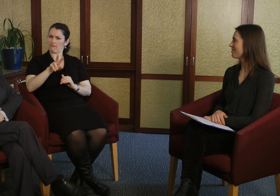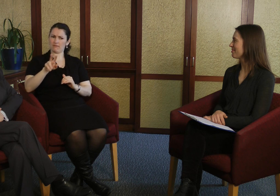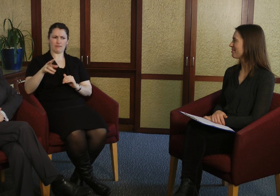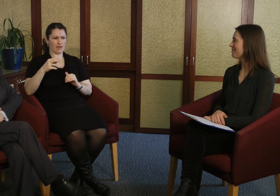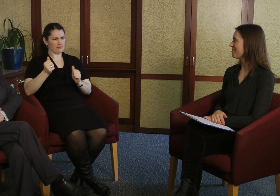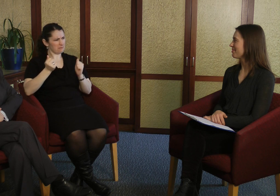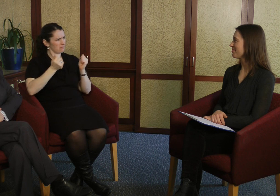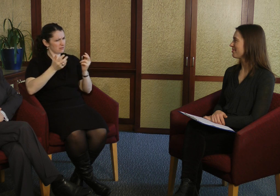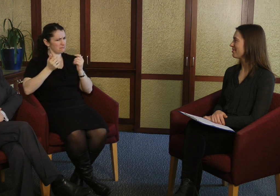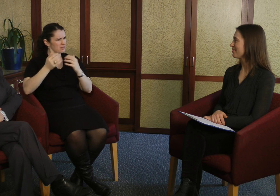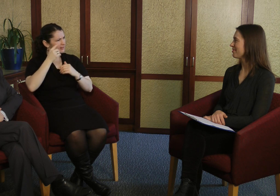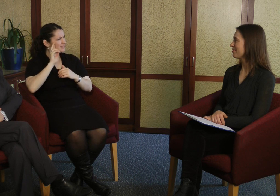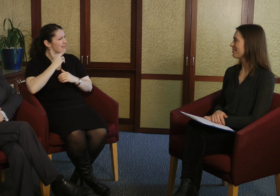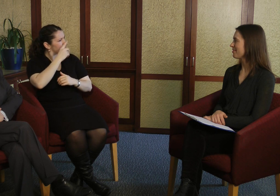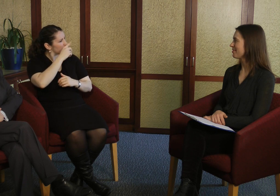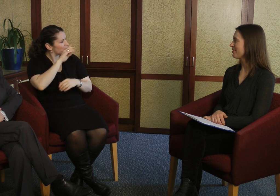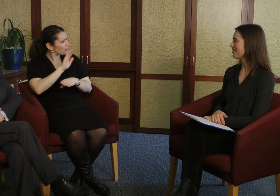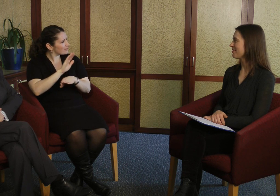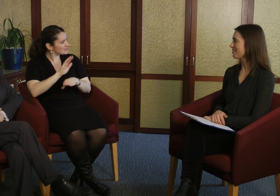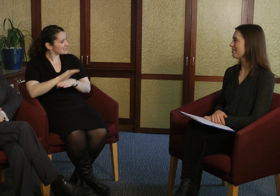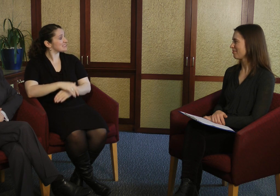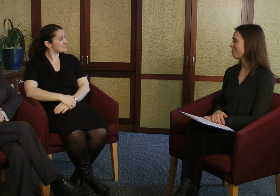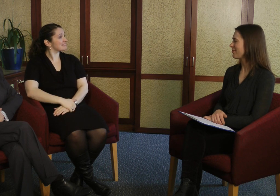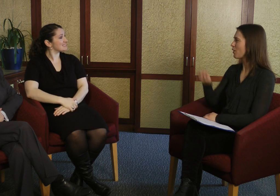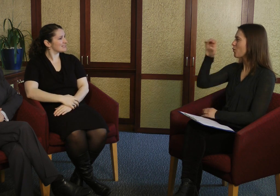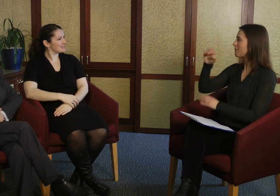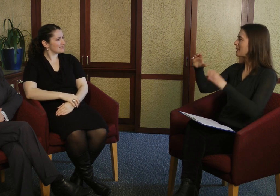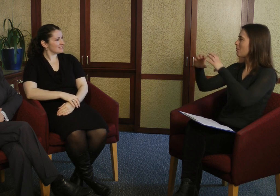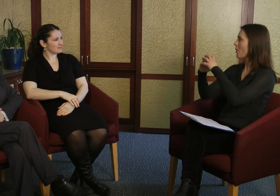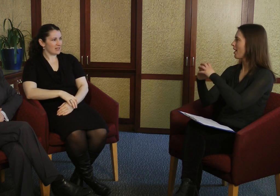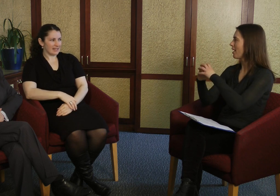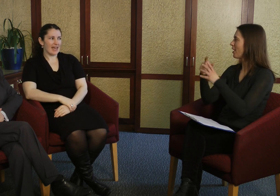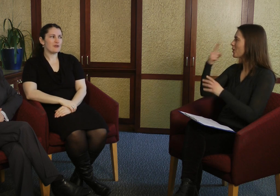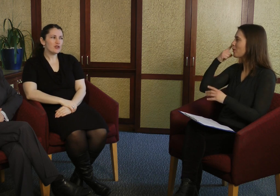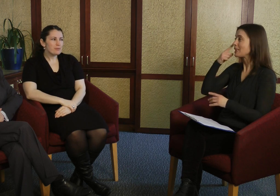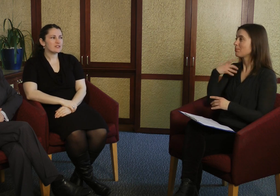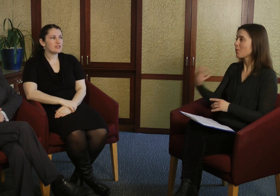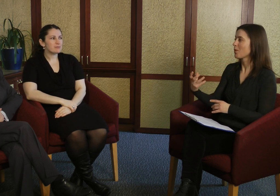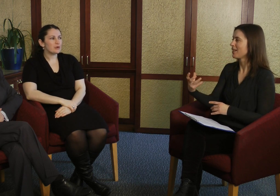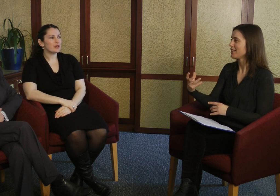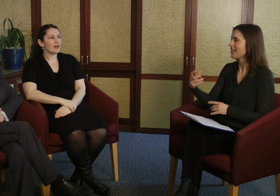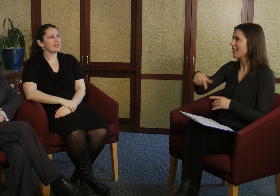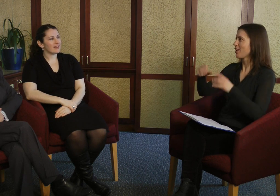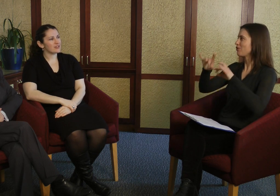people I was aware of as I was traveling around. N: Yes Europe is so small I think you see